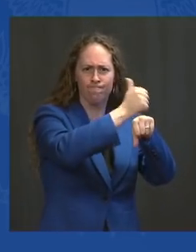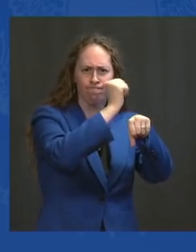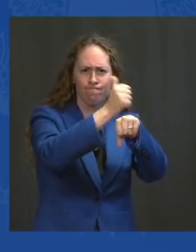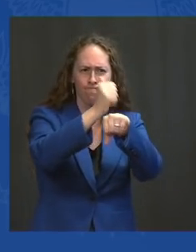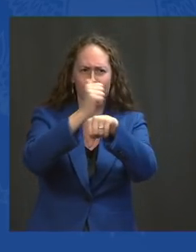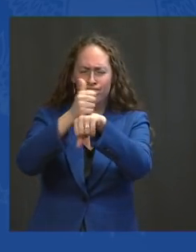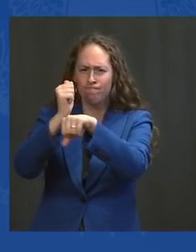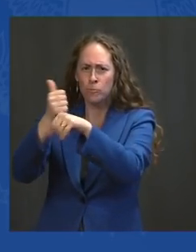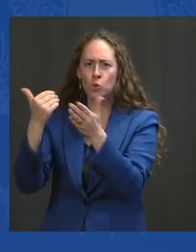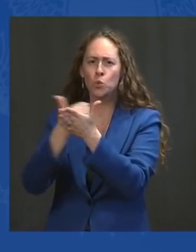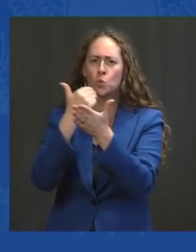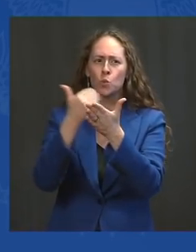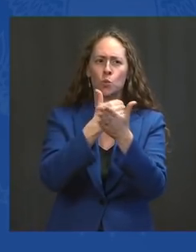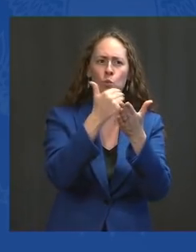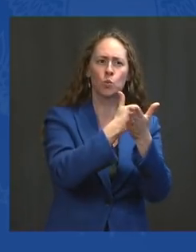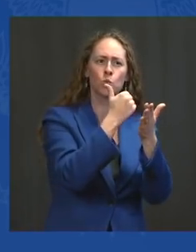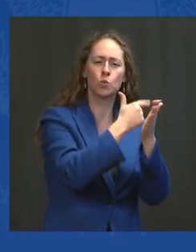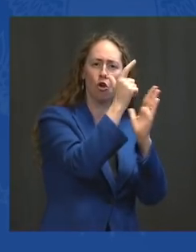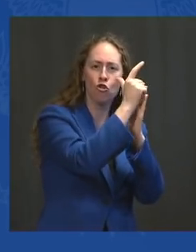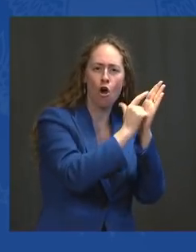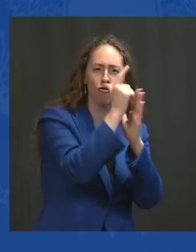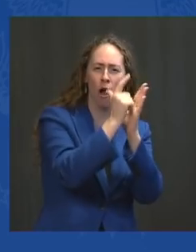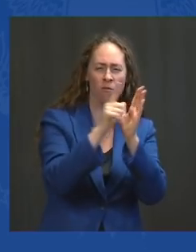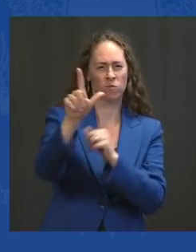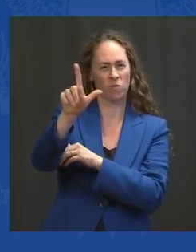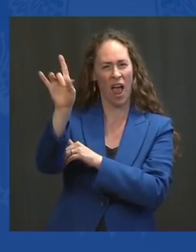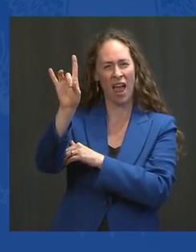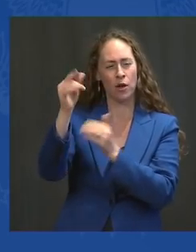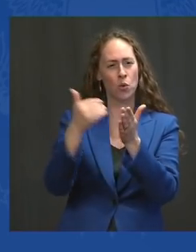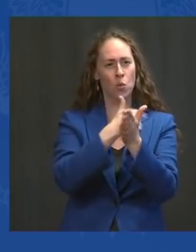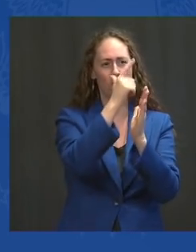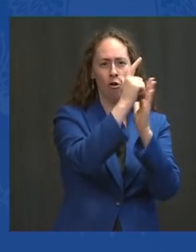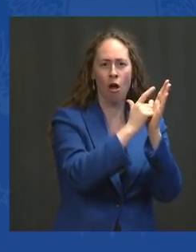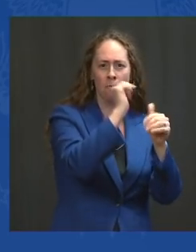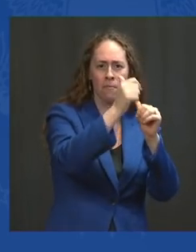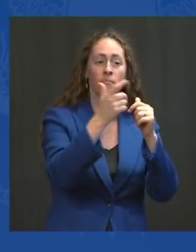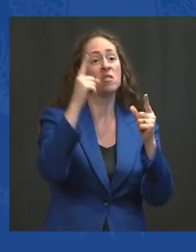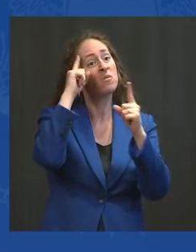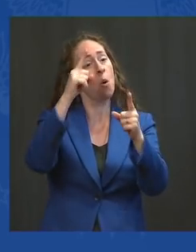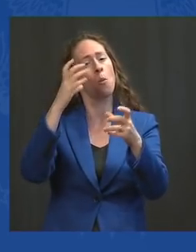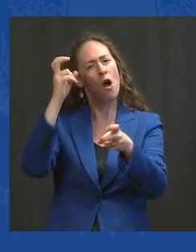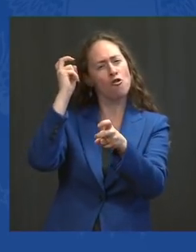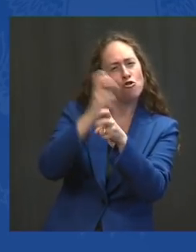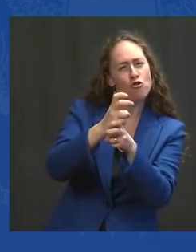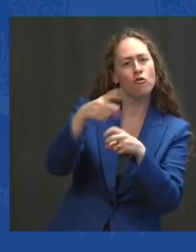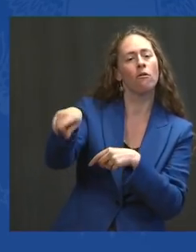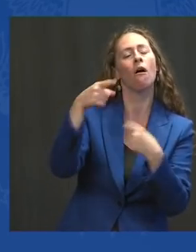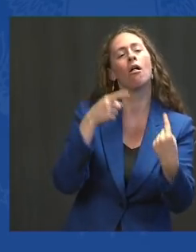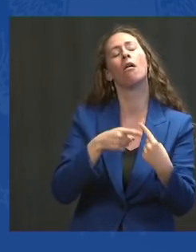28 new laws to make it harder for Americans to vote, not to mention -- and catch this --